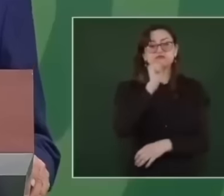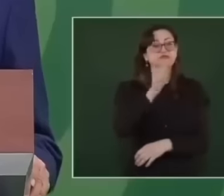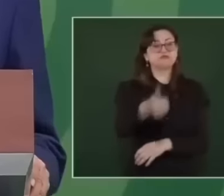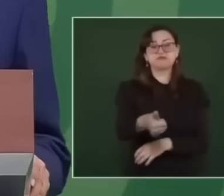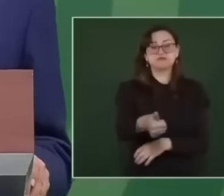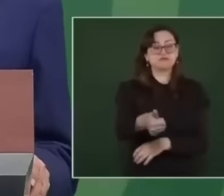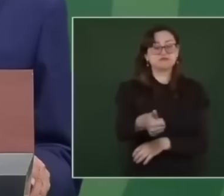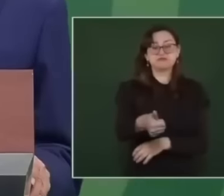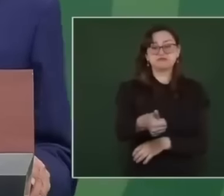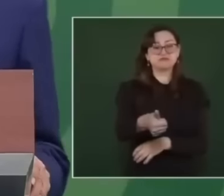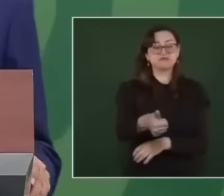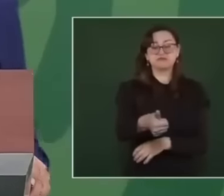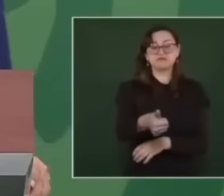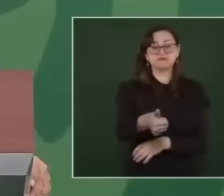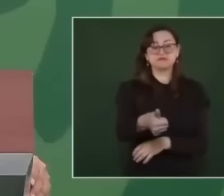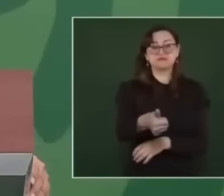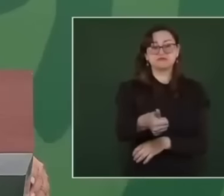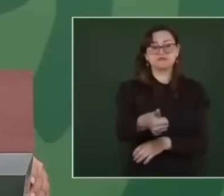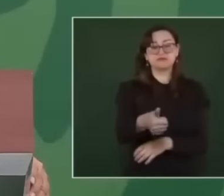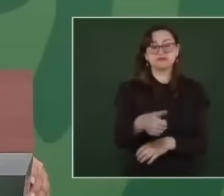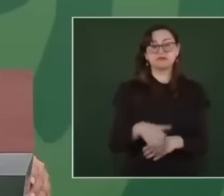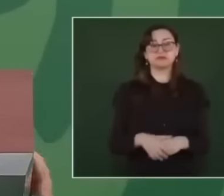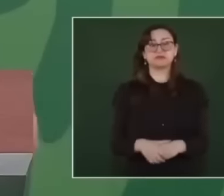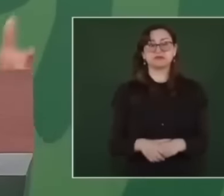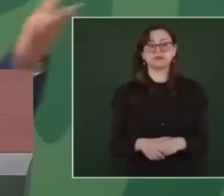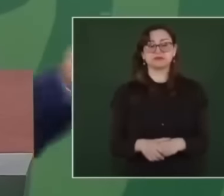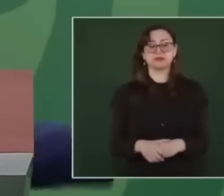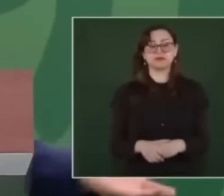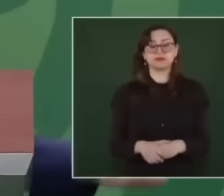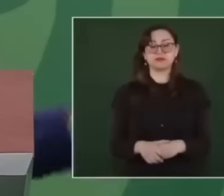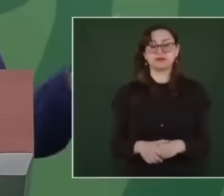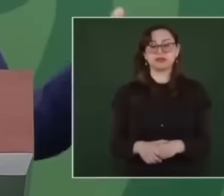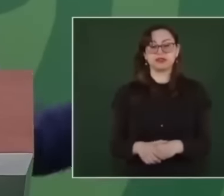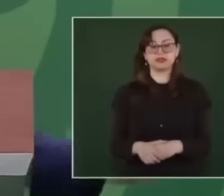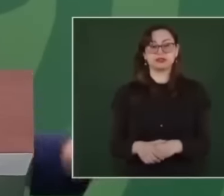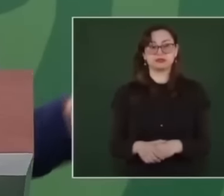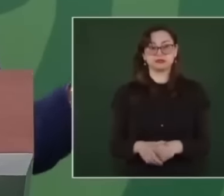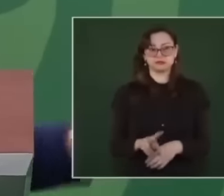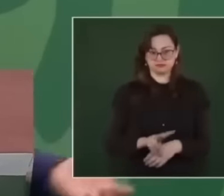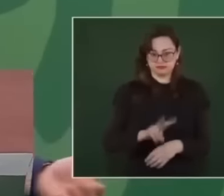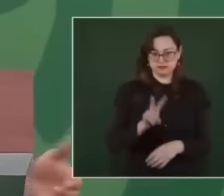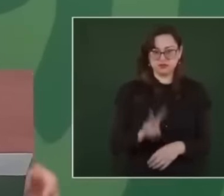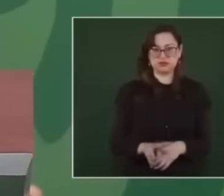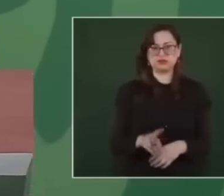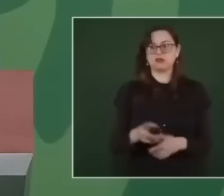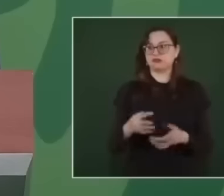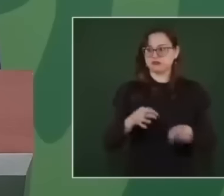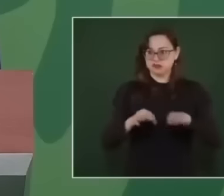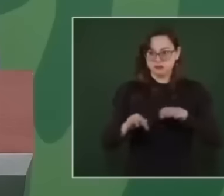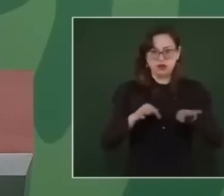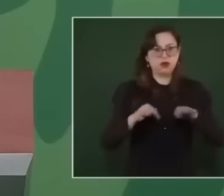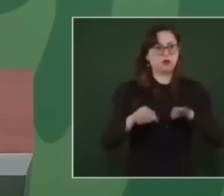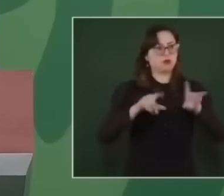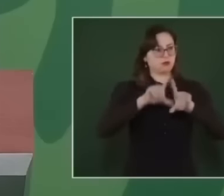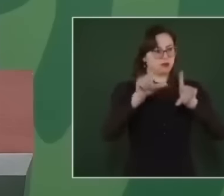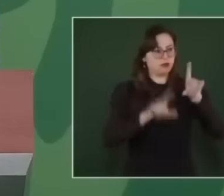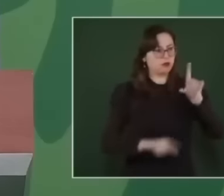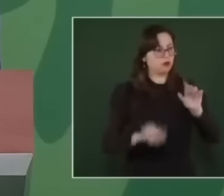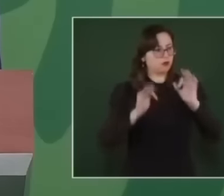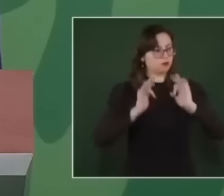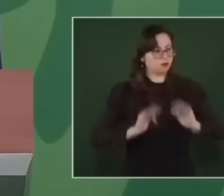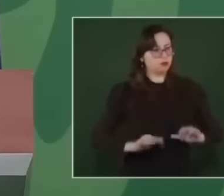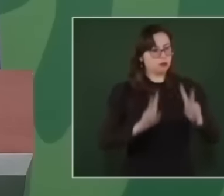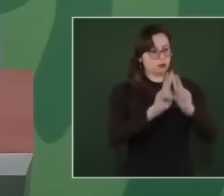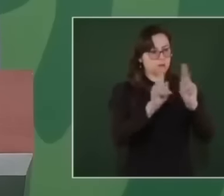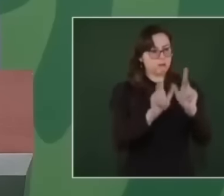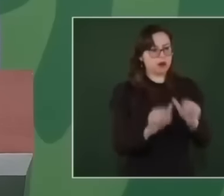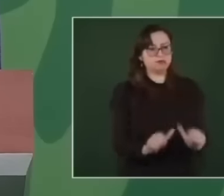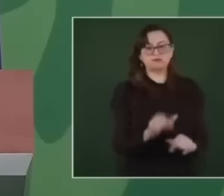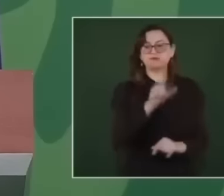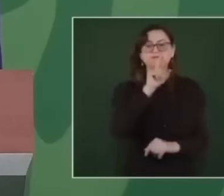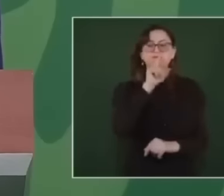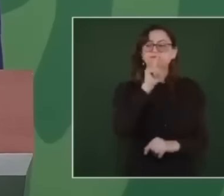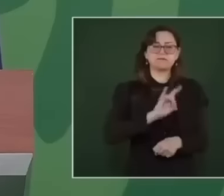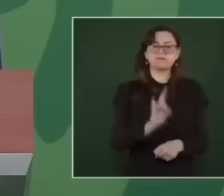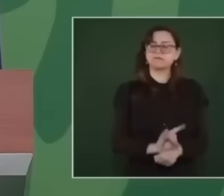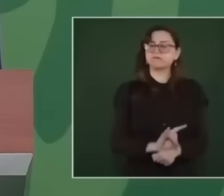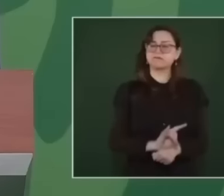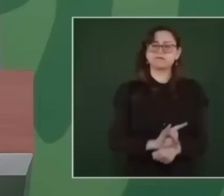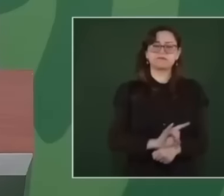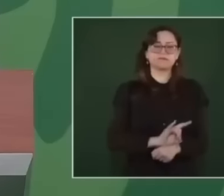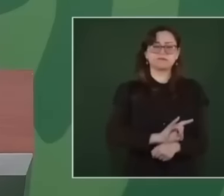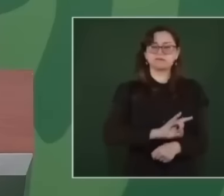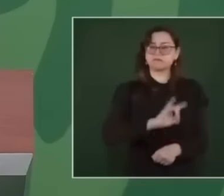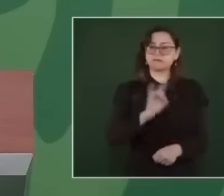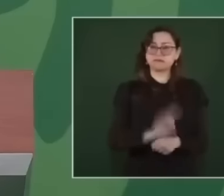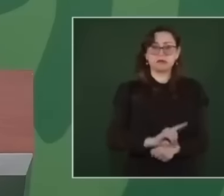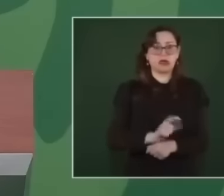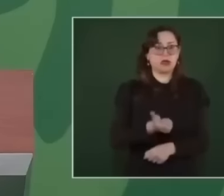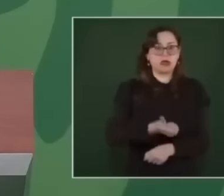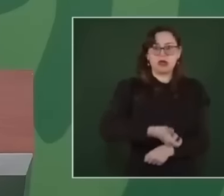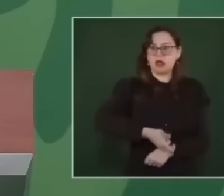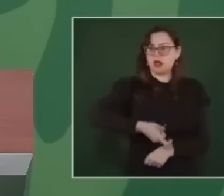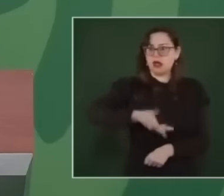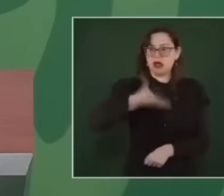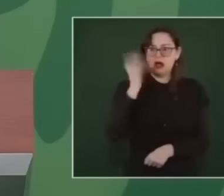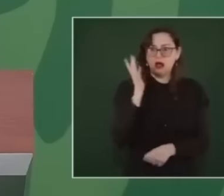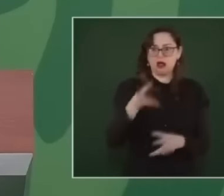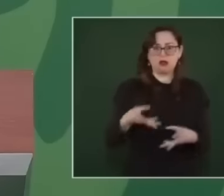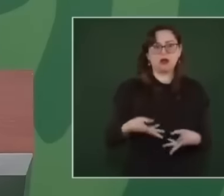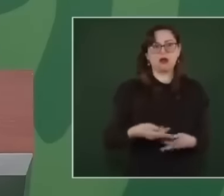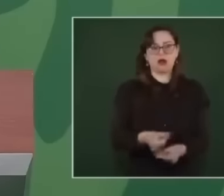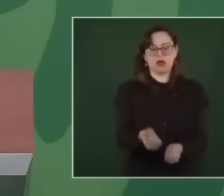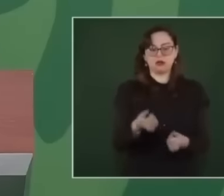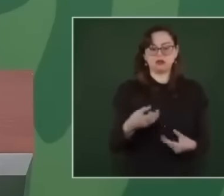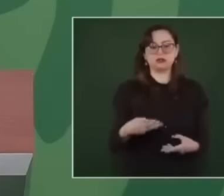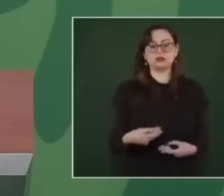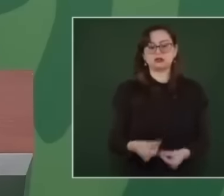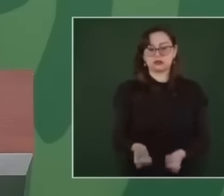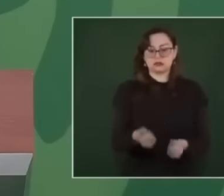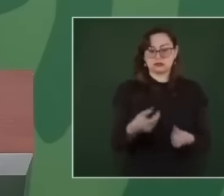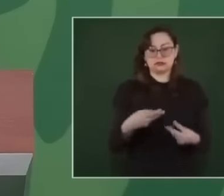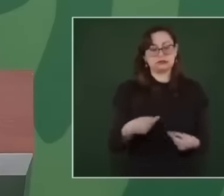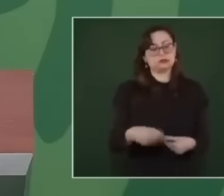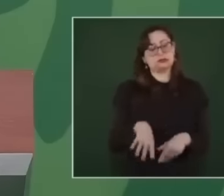he worked to pacify Mexico, it was pure façade and very expensive, you're going to see what it cost,